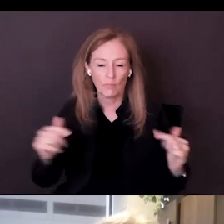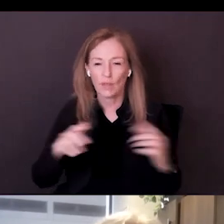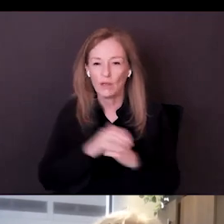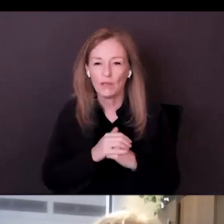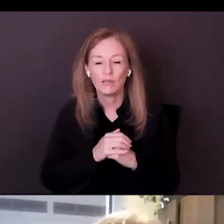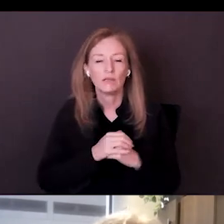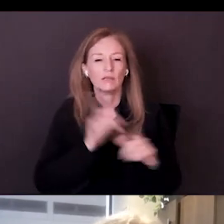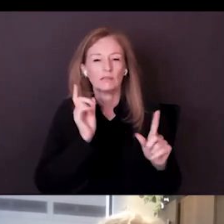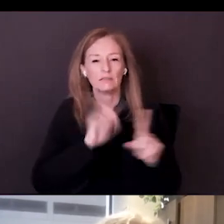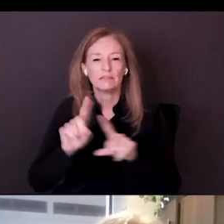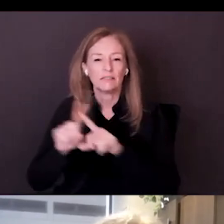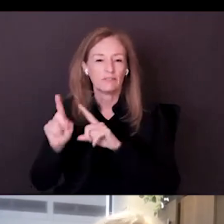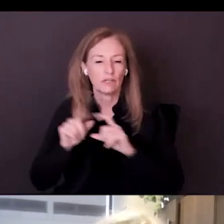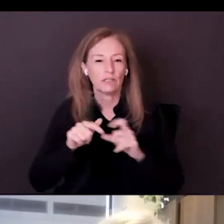DIFFERENT COMMUNITIES WITHIN THE DISTRICT.